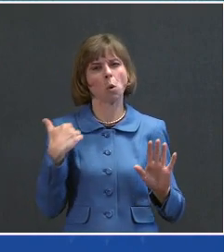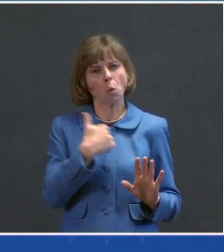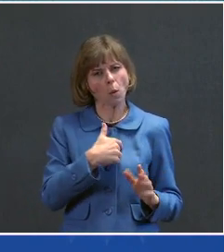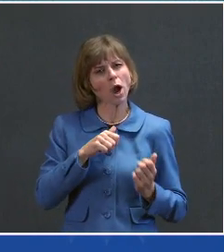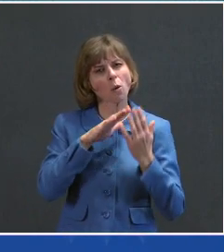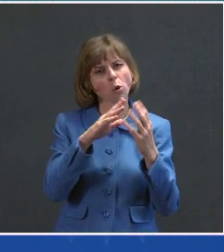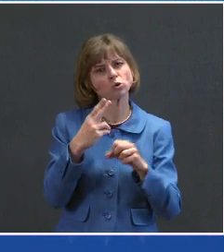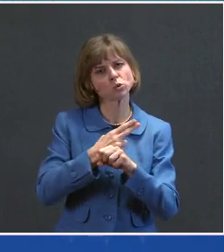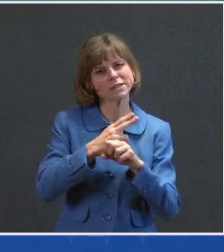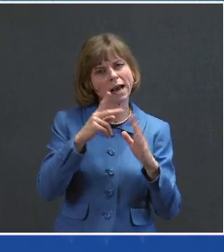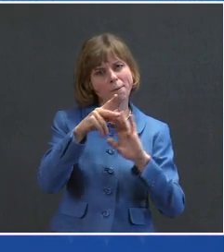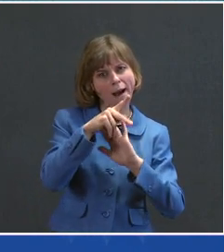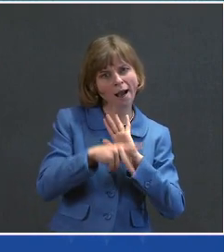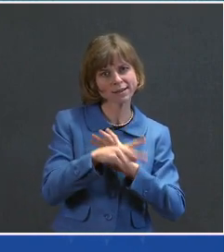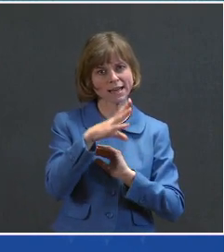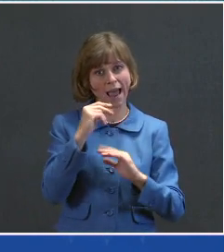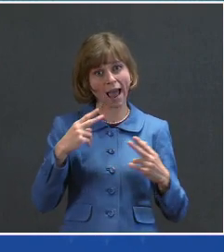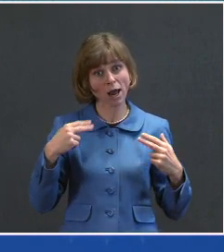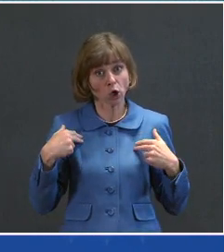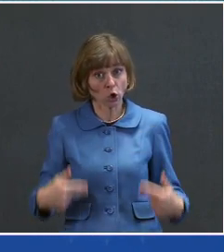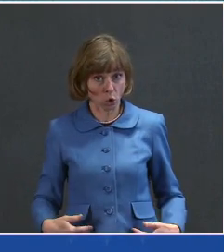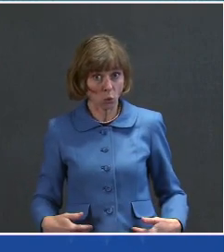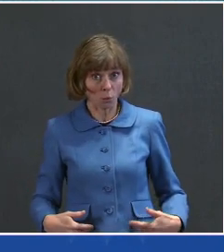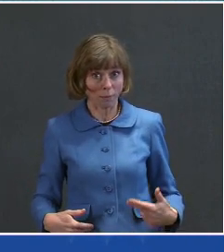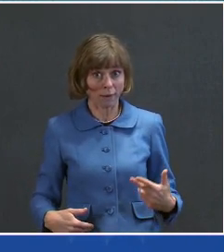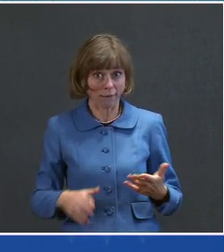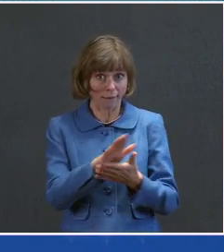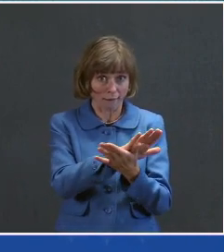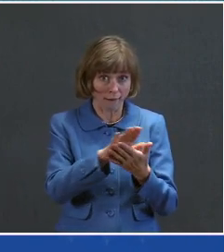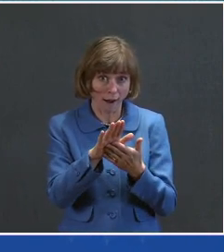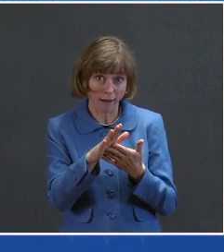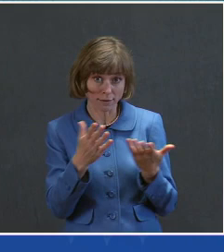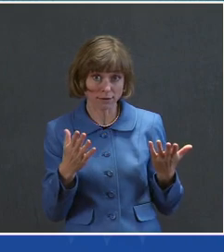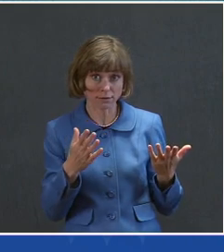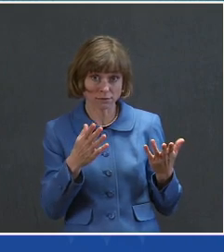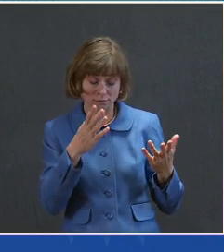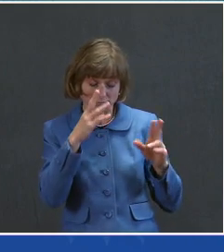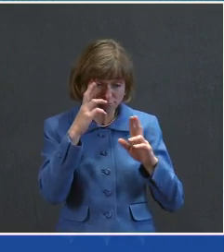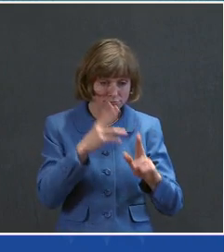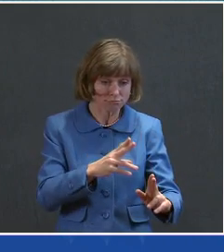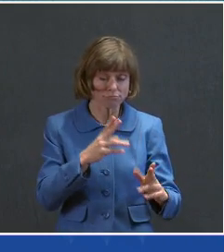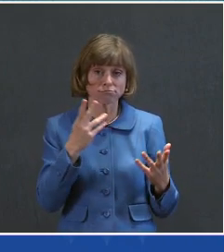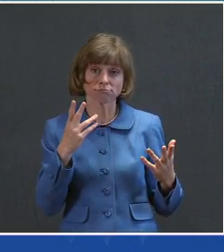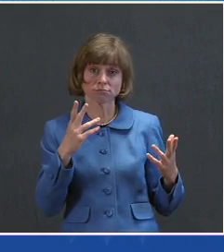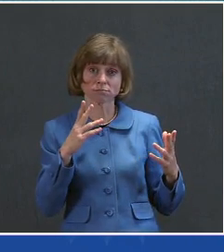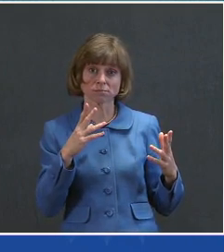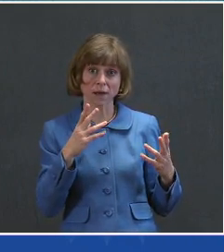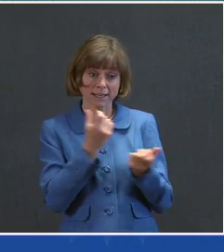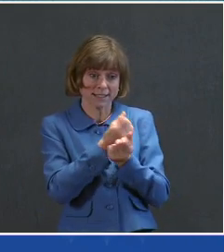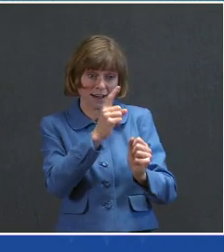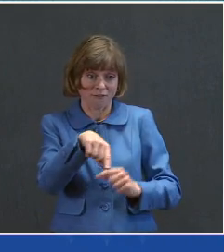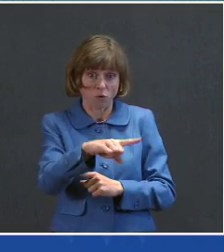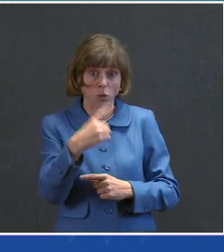and with a focus on what we can do to keep these kids safe and keep them -- and get them in homes as quickly as possible.